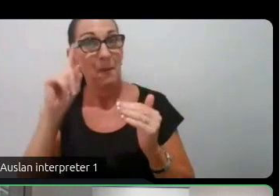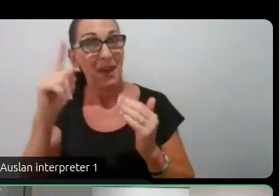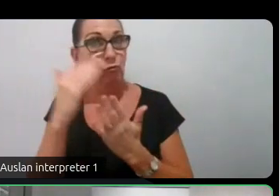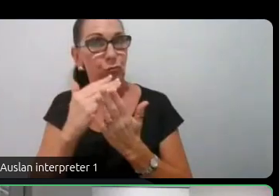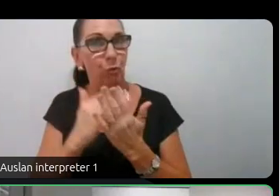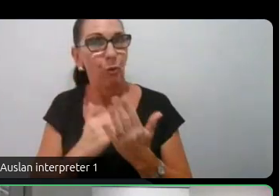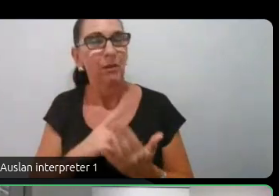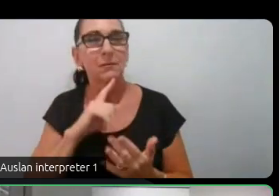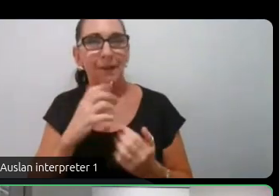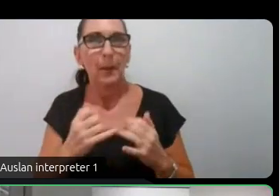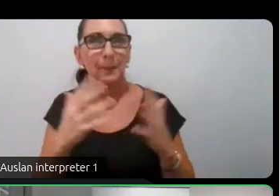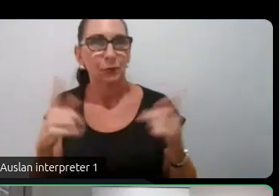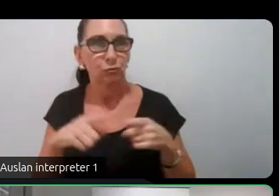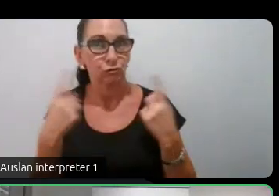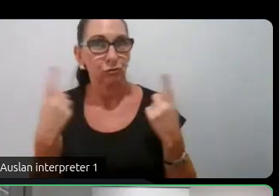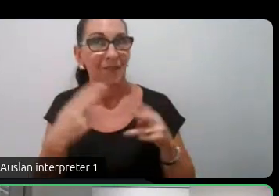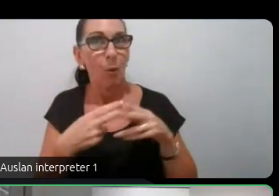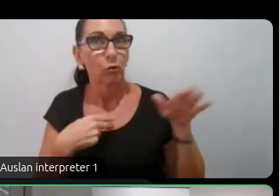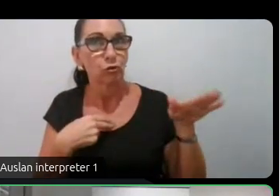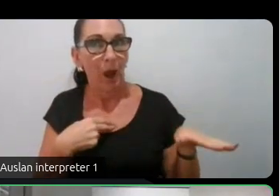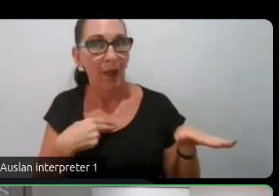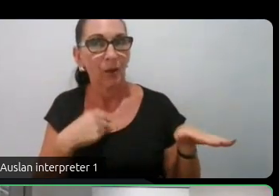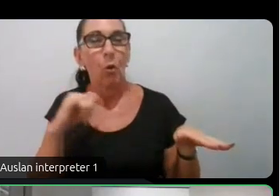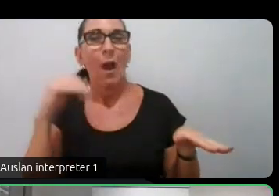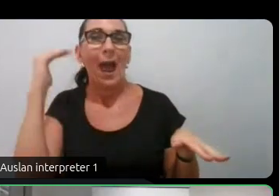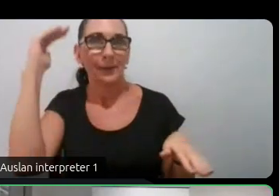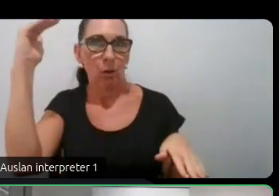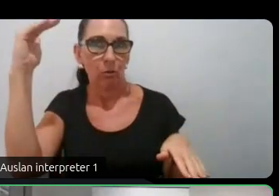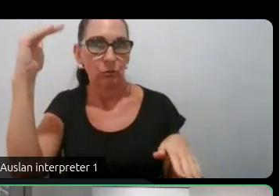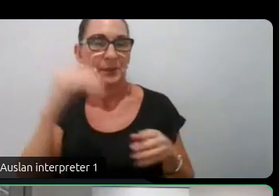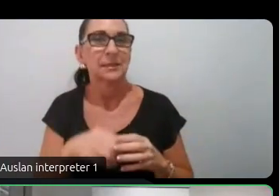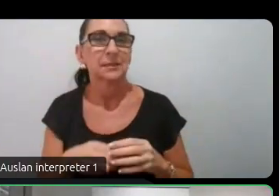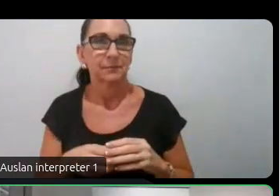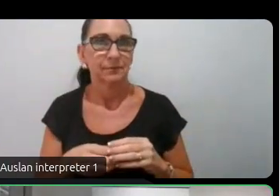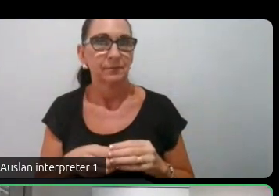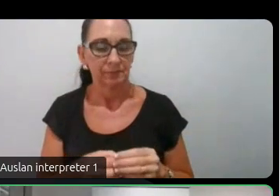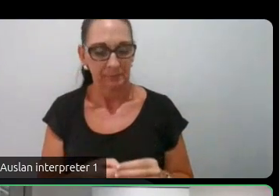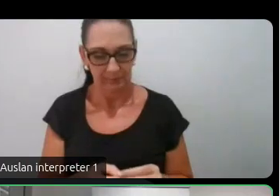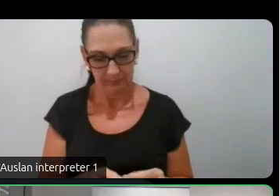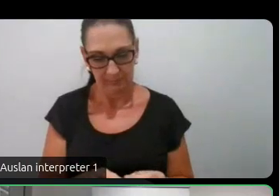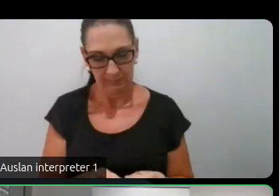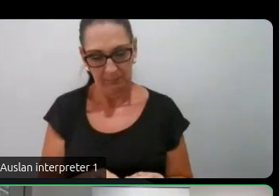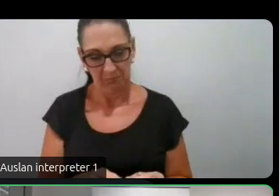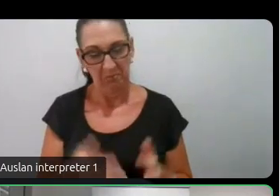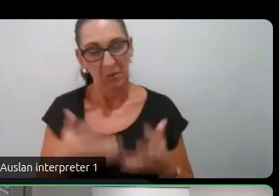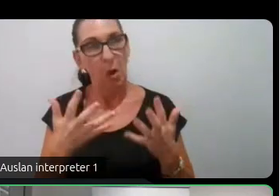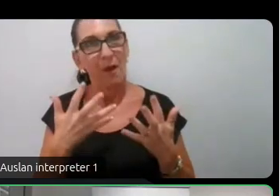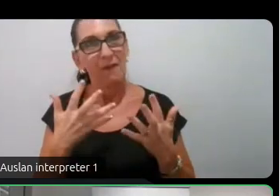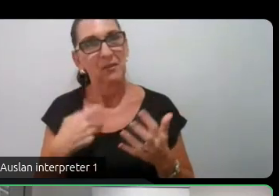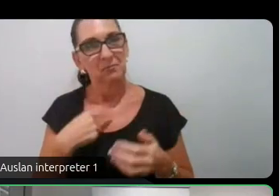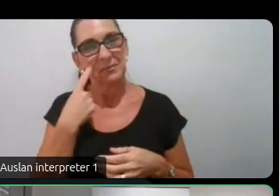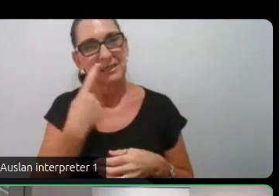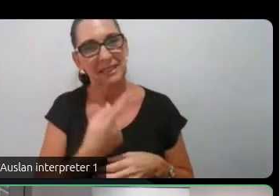between children and and adults. So most often I'll see this being an issue with children. Um